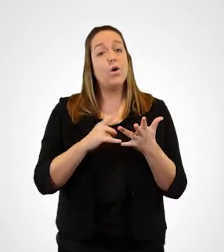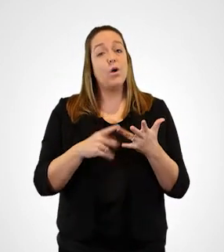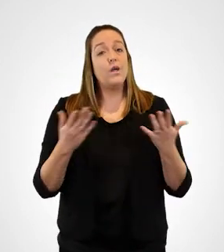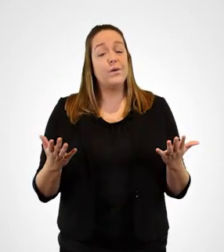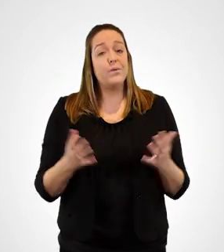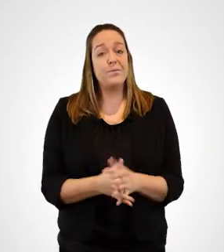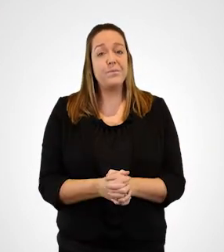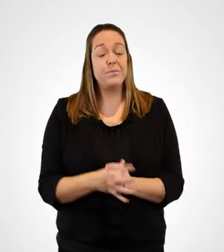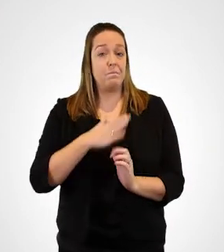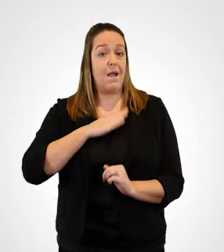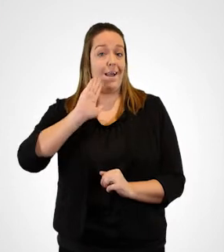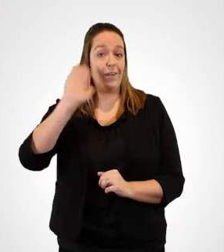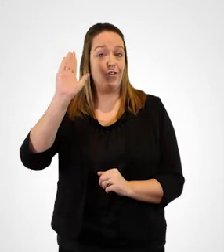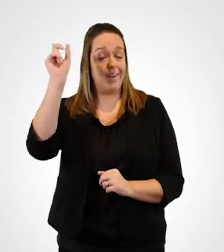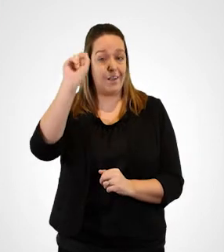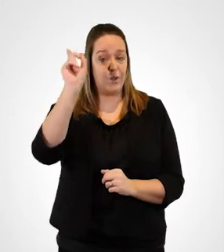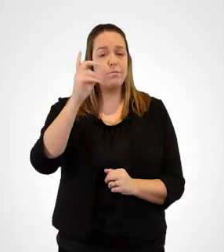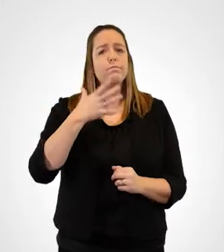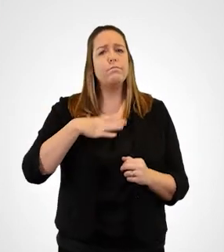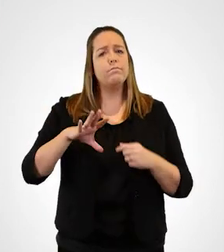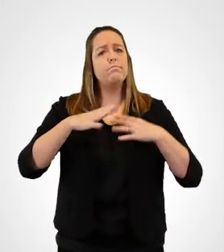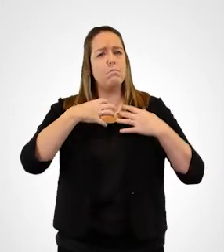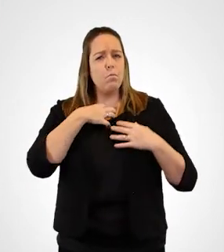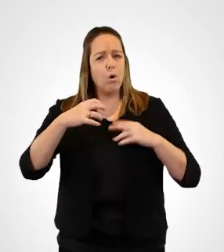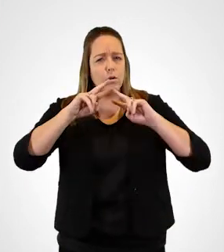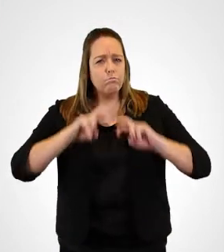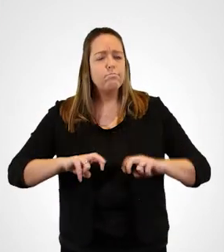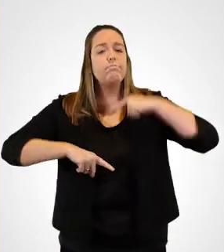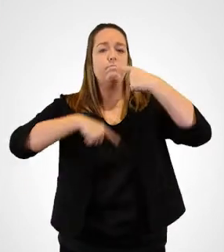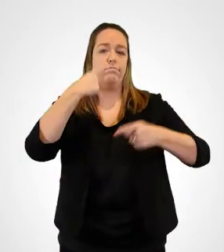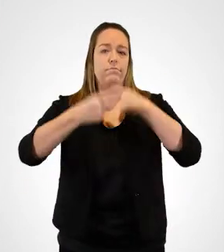What I want to do in this lecture is explore in more detail